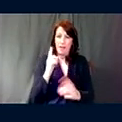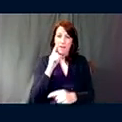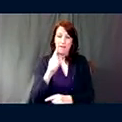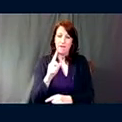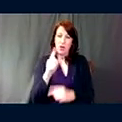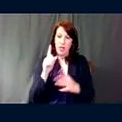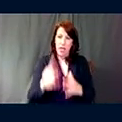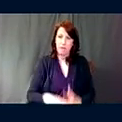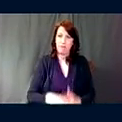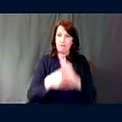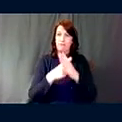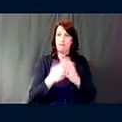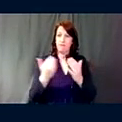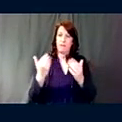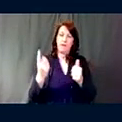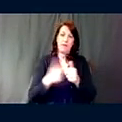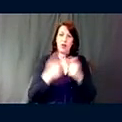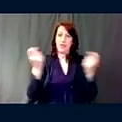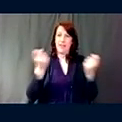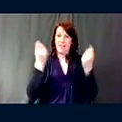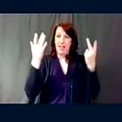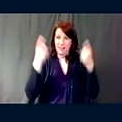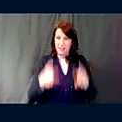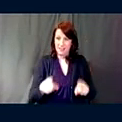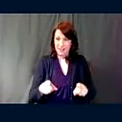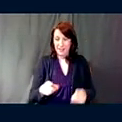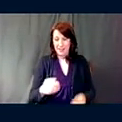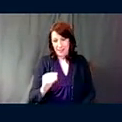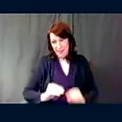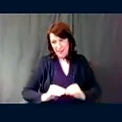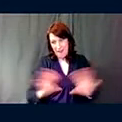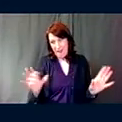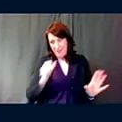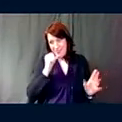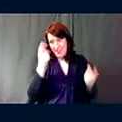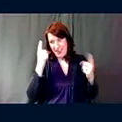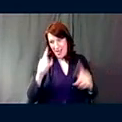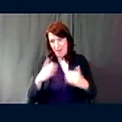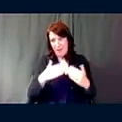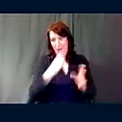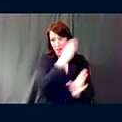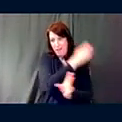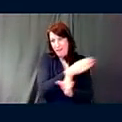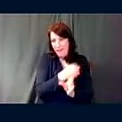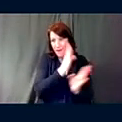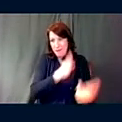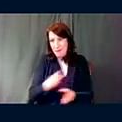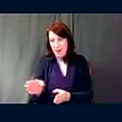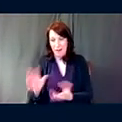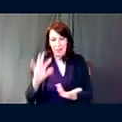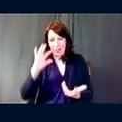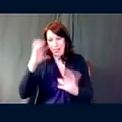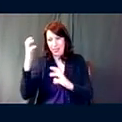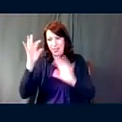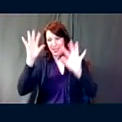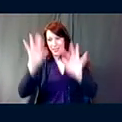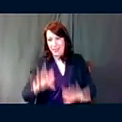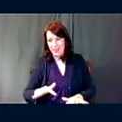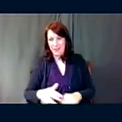150 PEOPLE WAITING FOR THE KICKOFF EVENT. NEEDLESS TO SAY, THIS DIDN'T HAPPEN, MUCH AS WE ANTICIPATED.